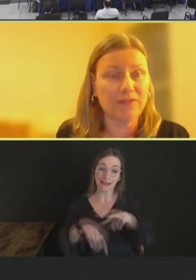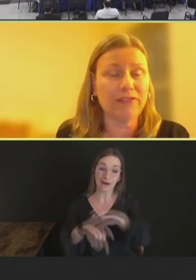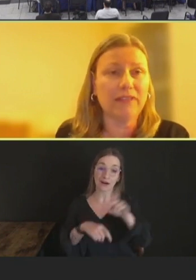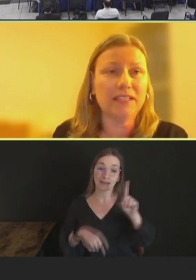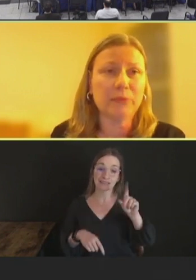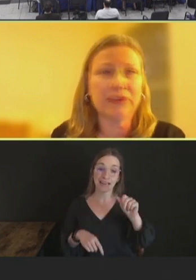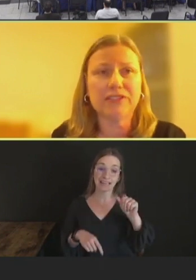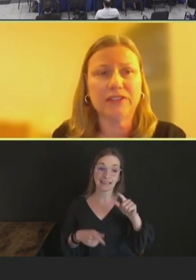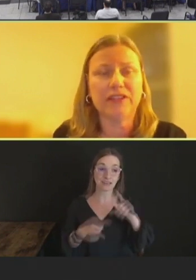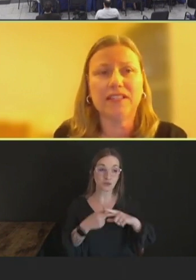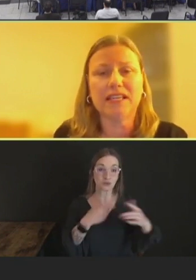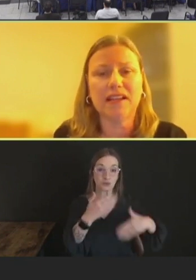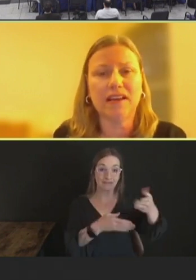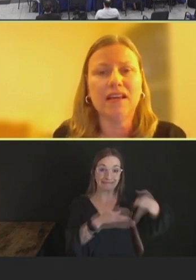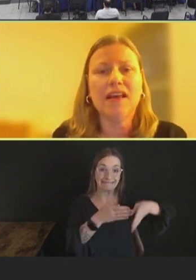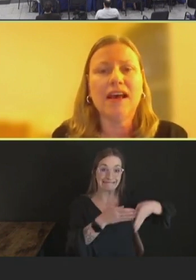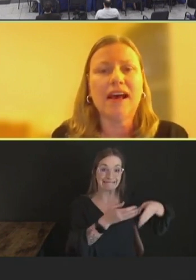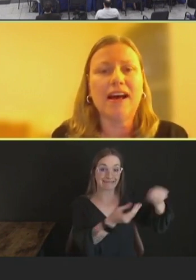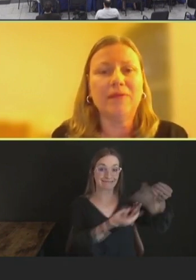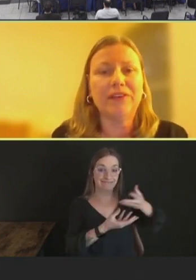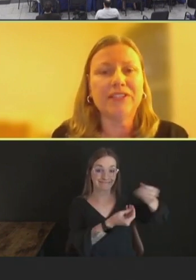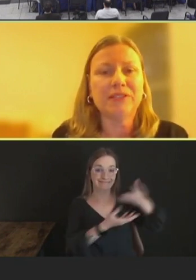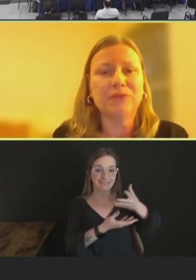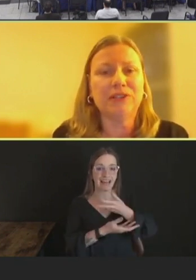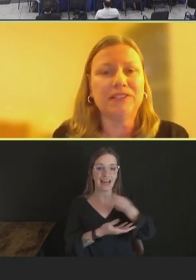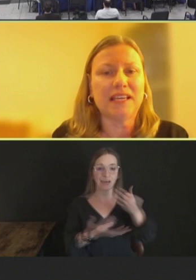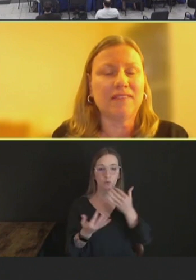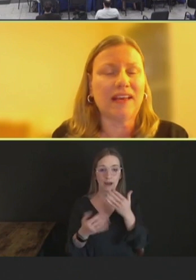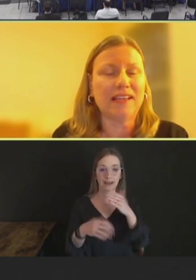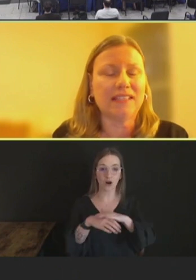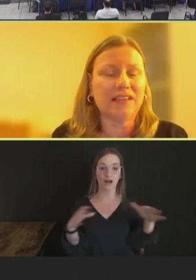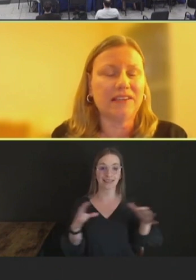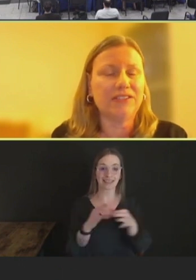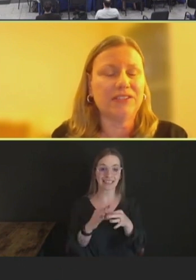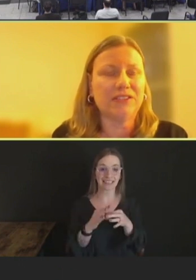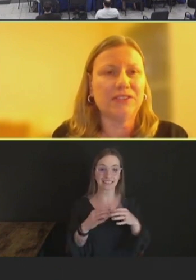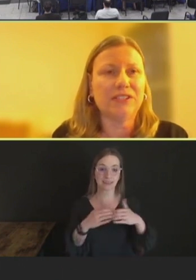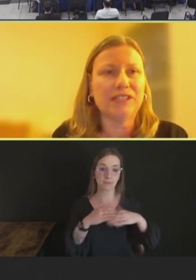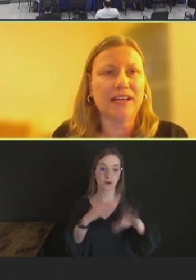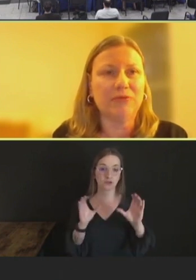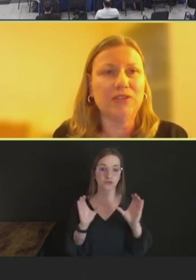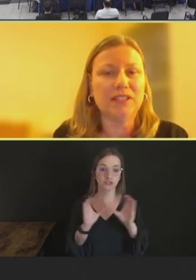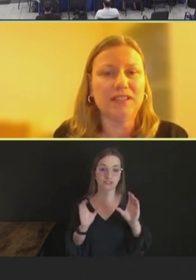for linked birth certificate data there are some real data lags that are introduced using